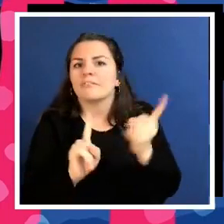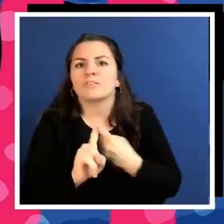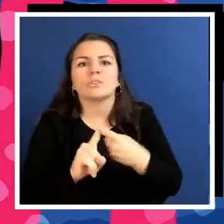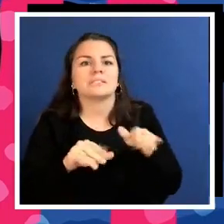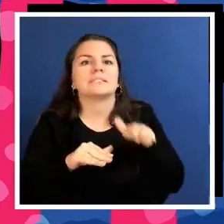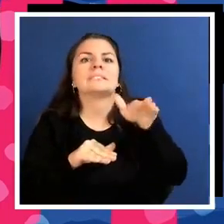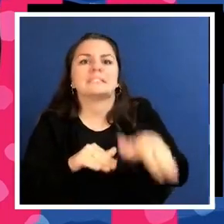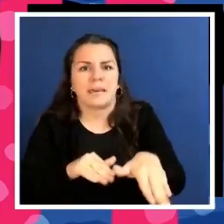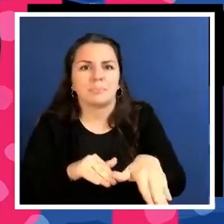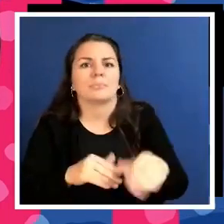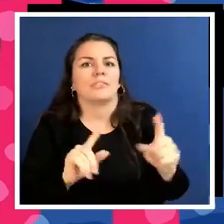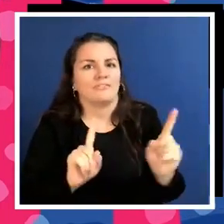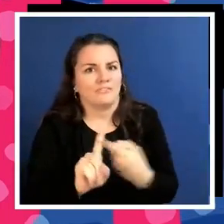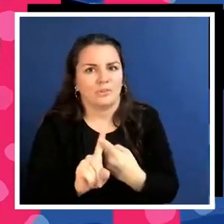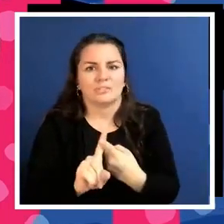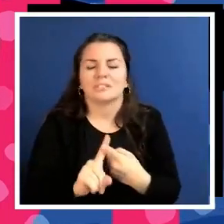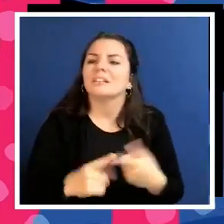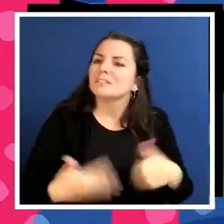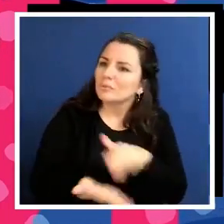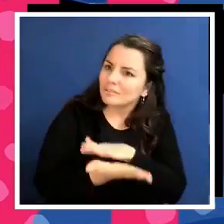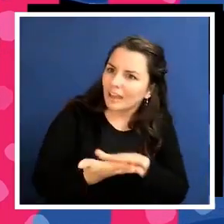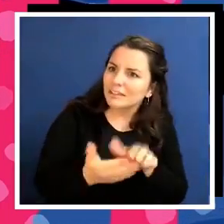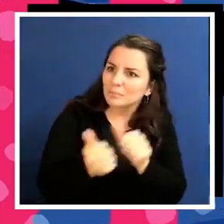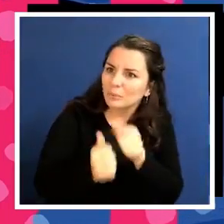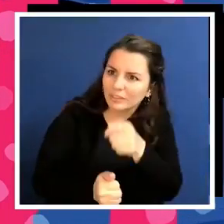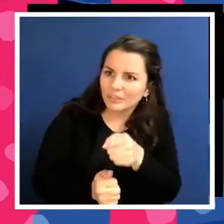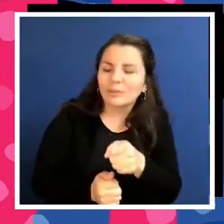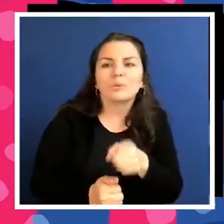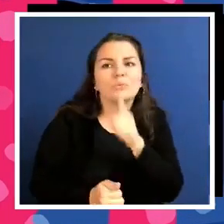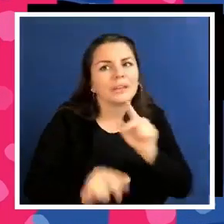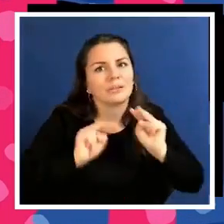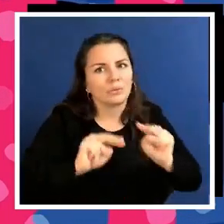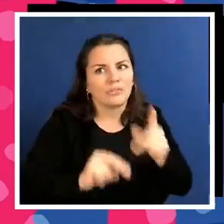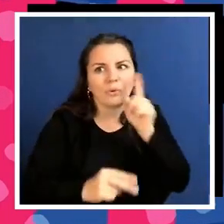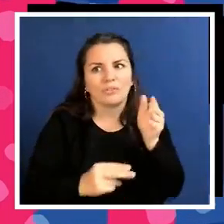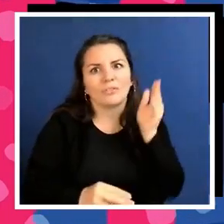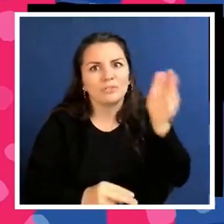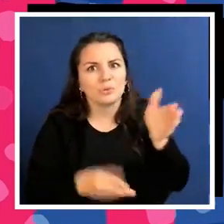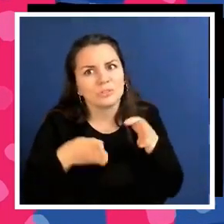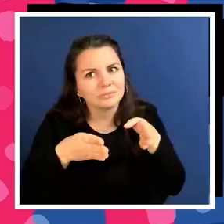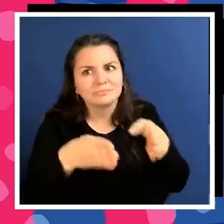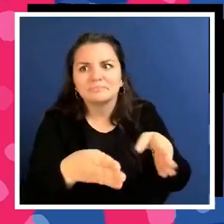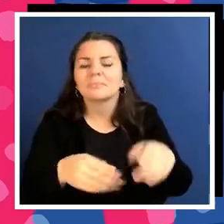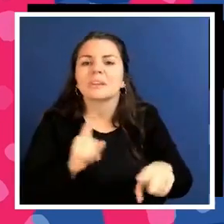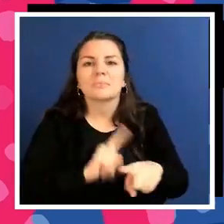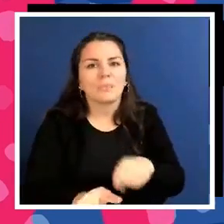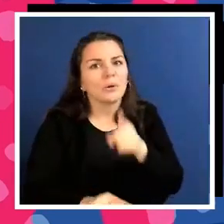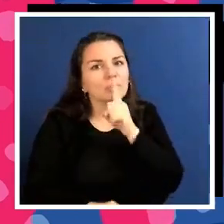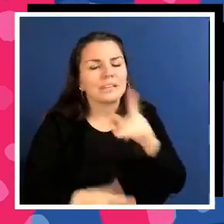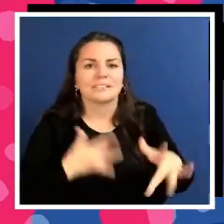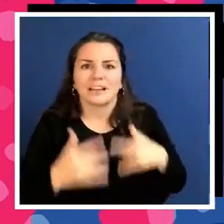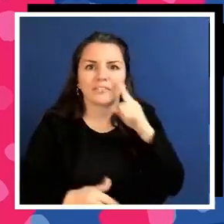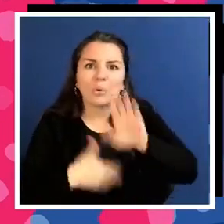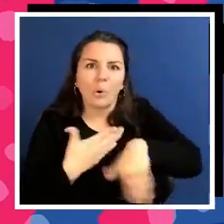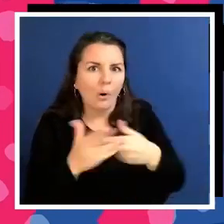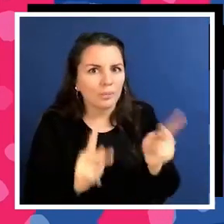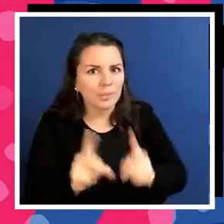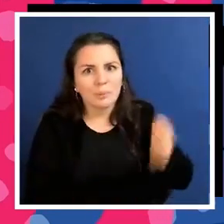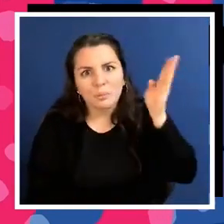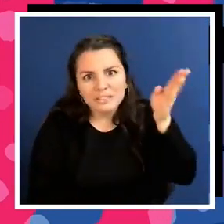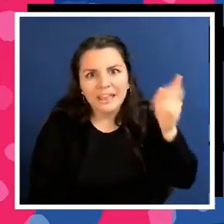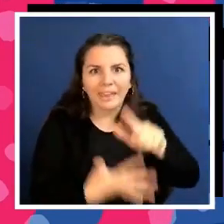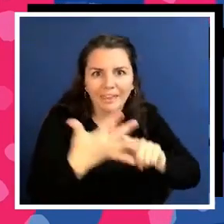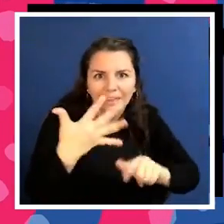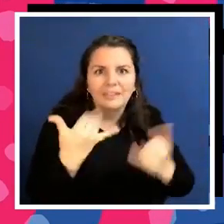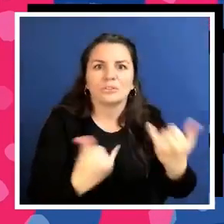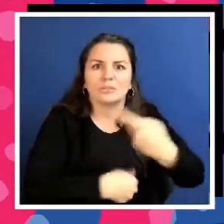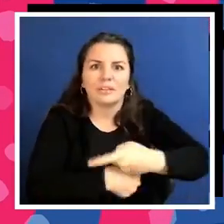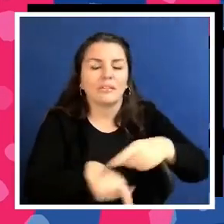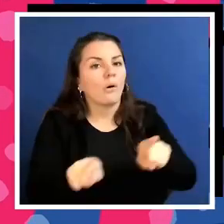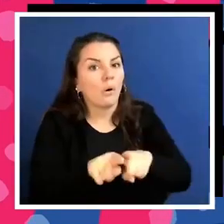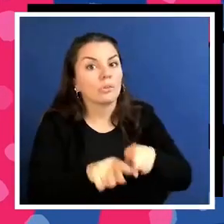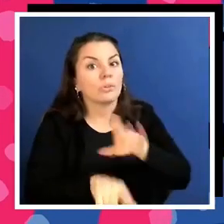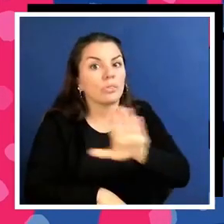SPONSORS FOR THE WORK.